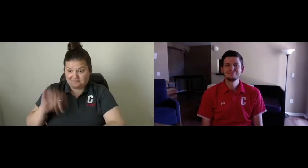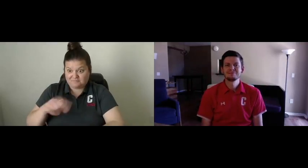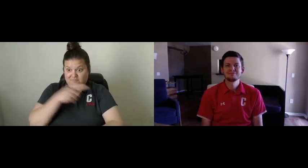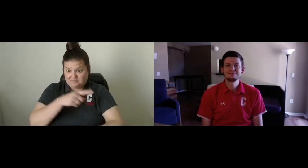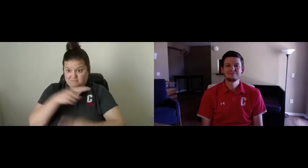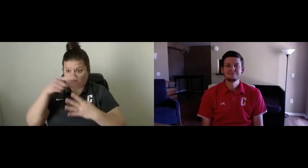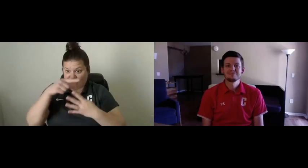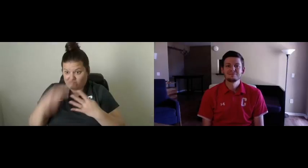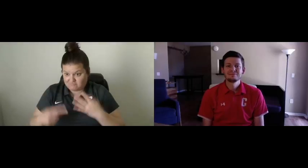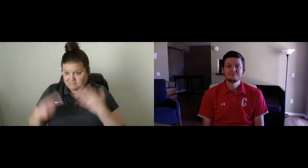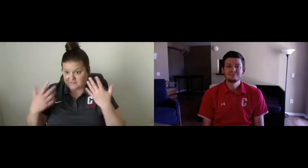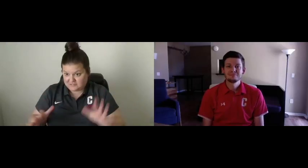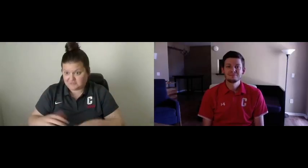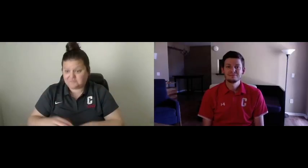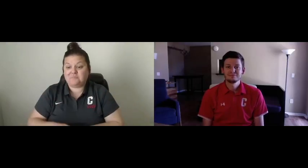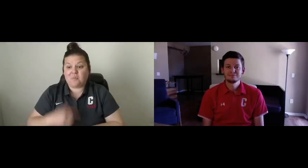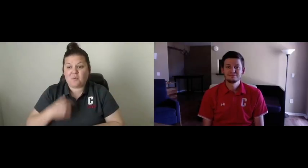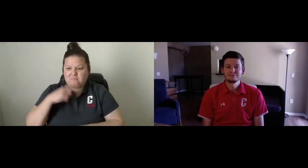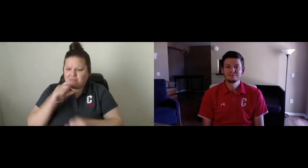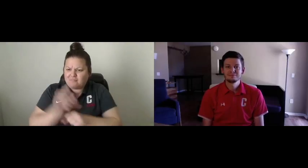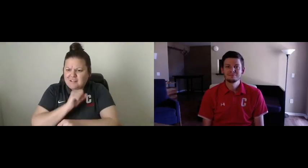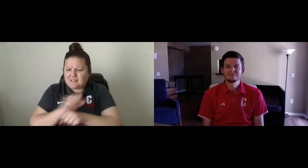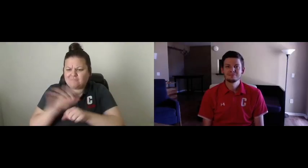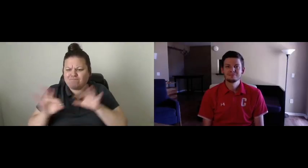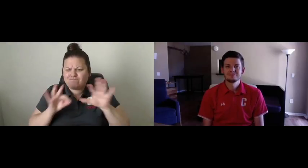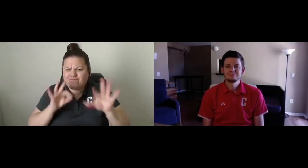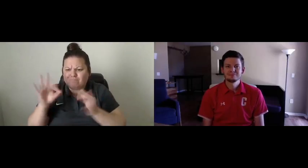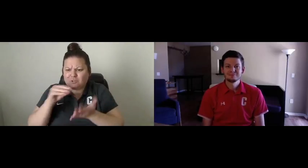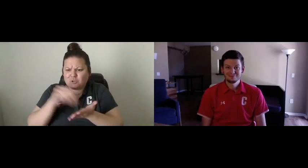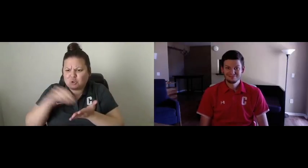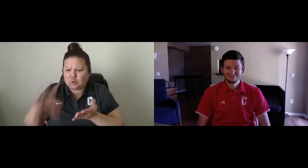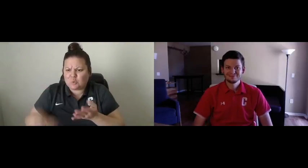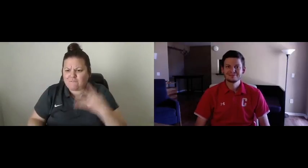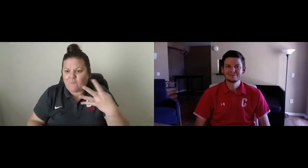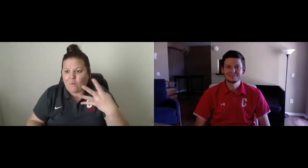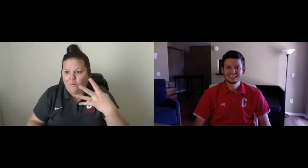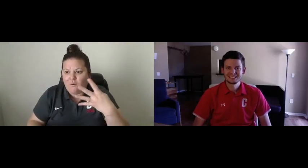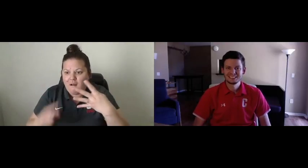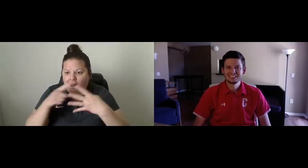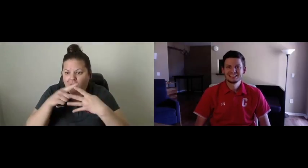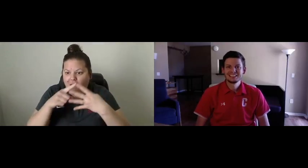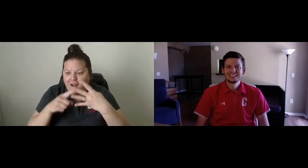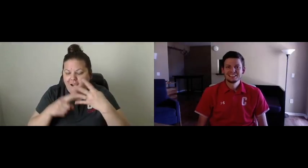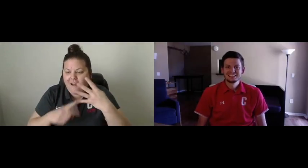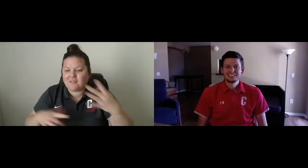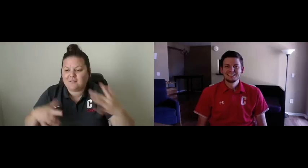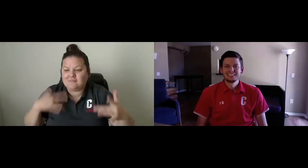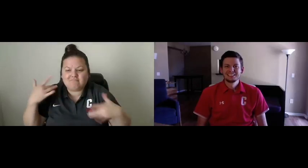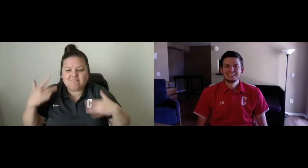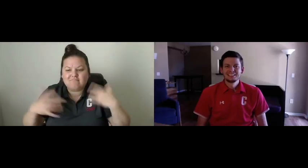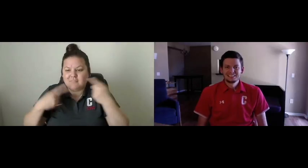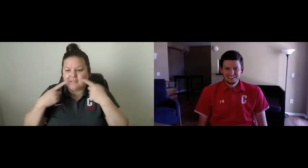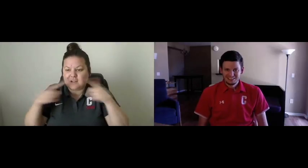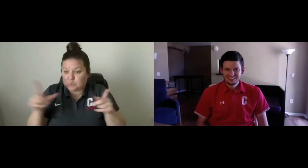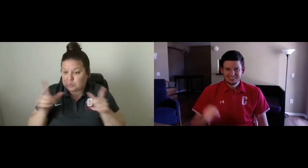So with that criteria in mind. We narrowed it down to four students we sure did.